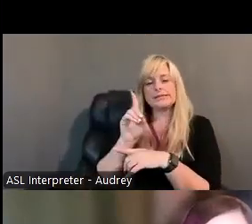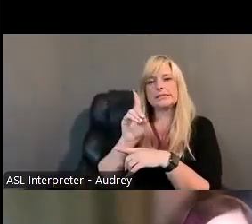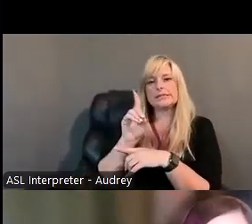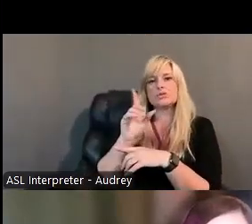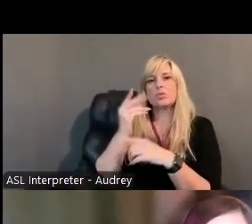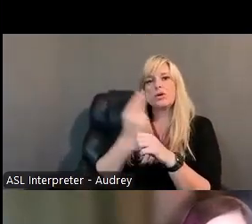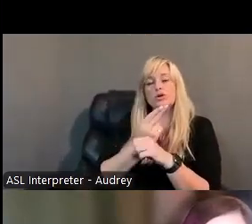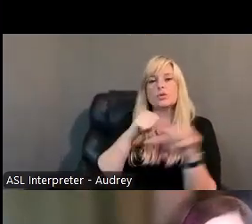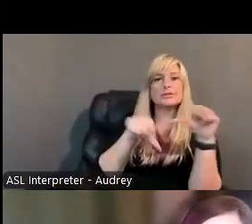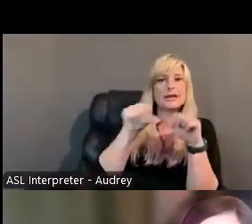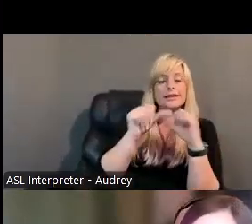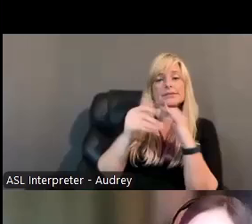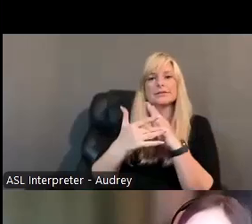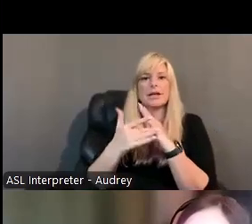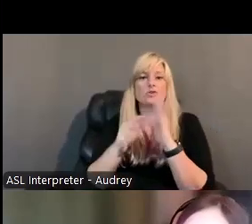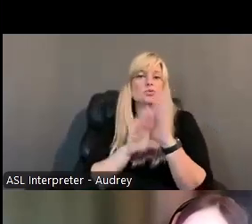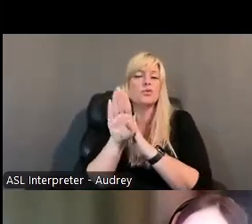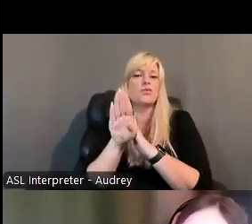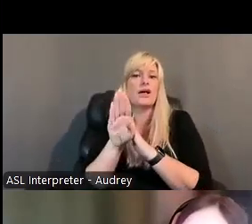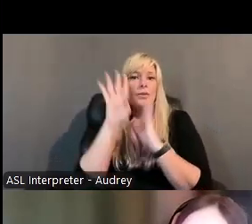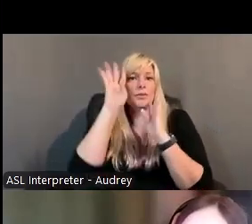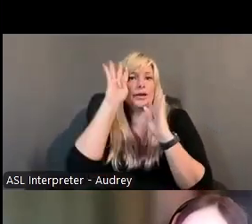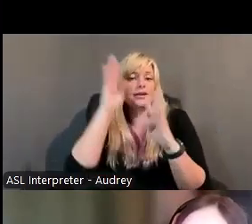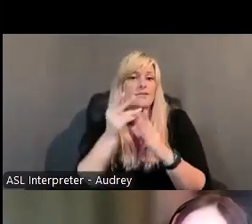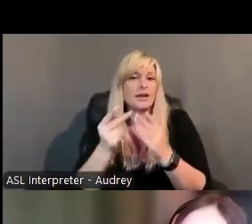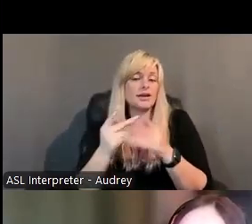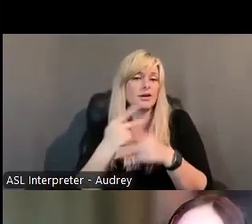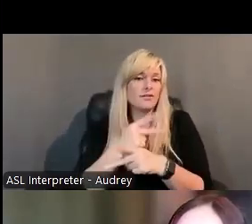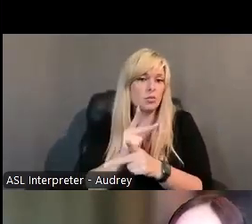develop innovative products to advance health and wellbeing. We're mainly on the west coast,